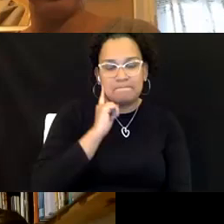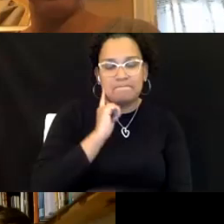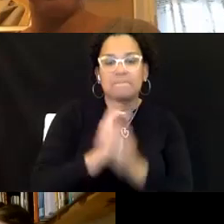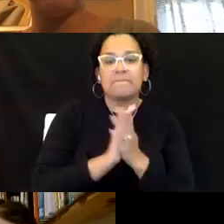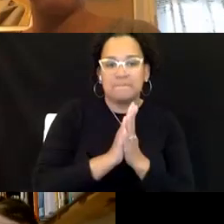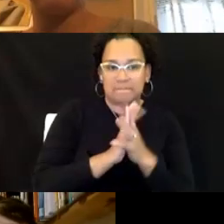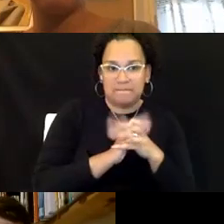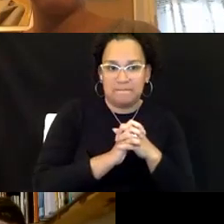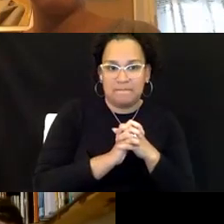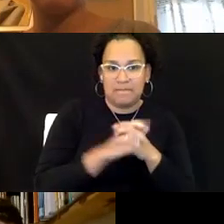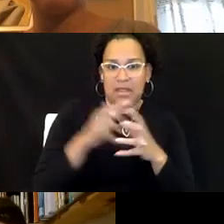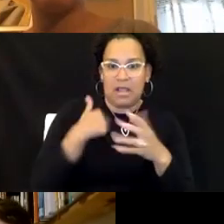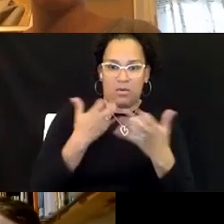Karl Knights (he/him): wouldn't wait till he's there we go there, we go.